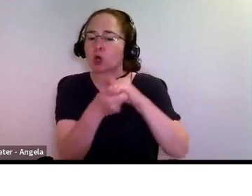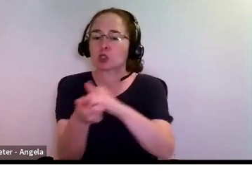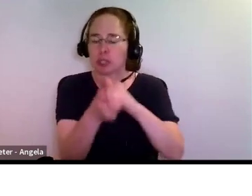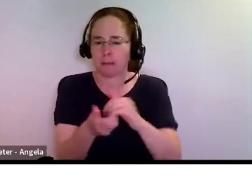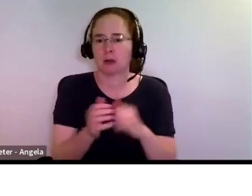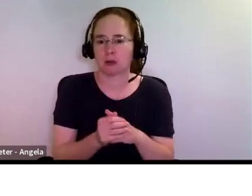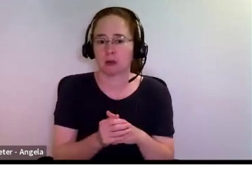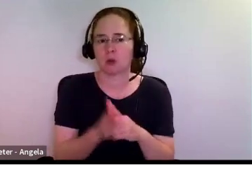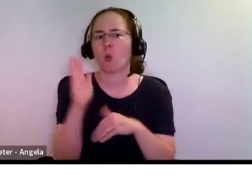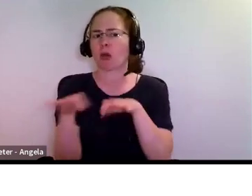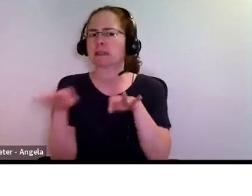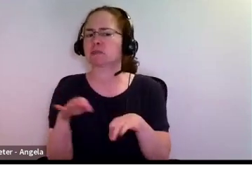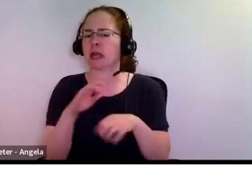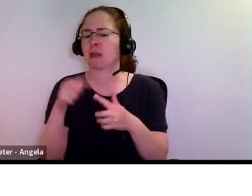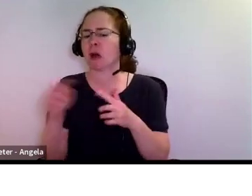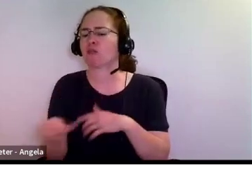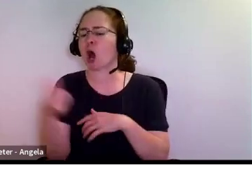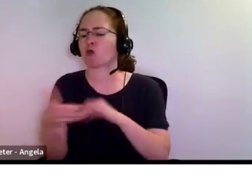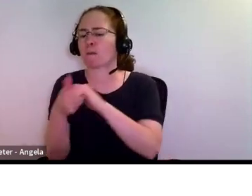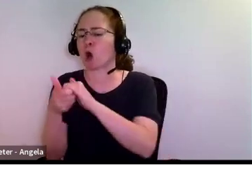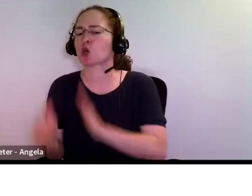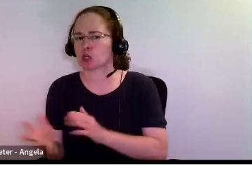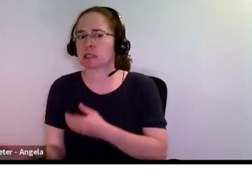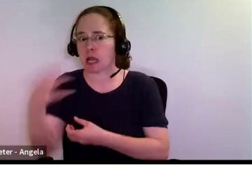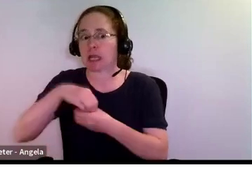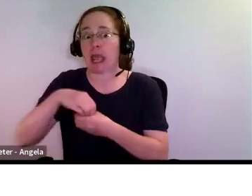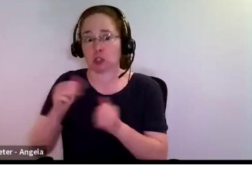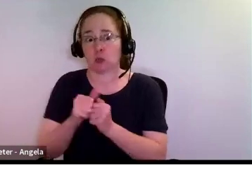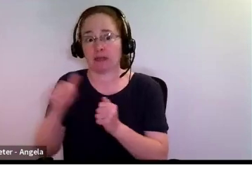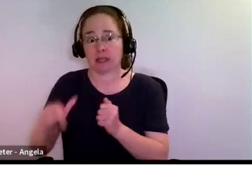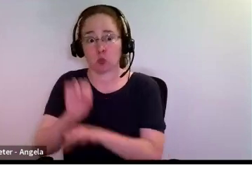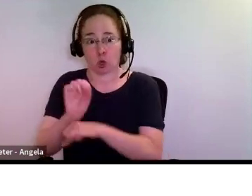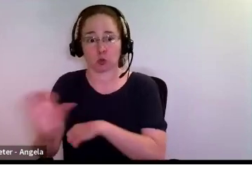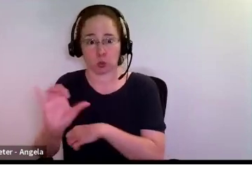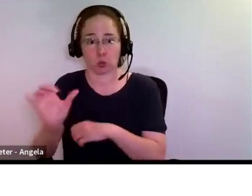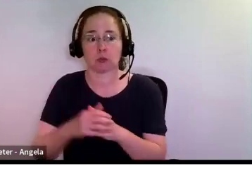the other partners that are engaged in this work. You see